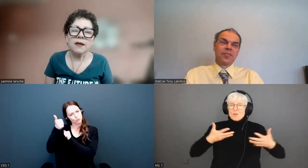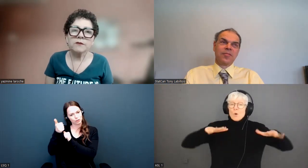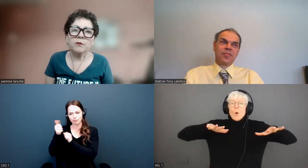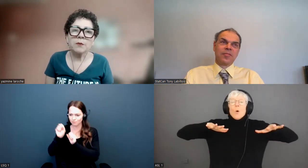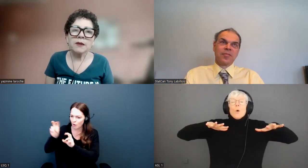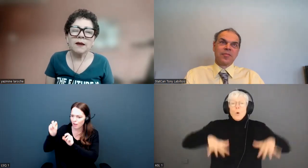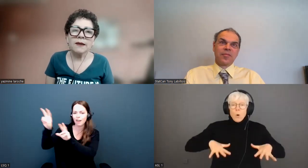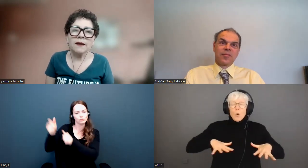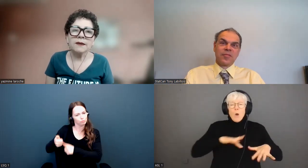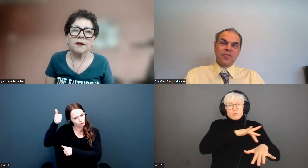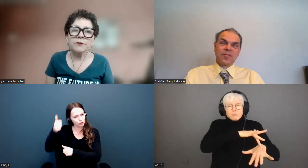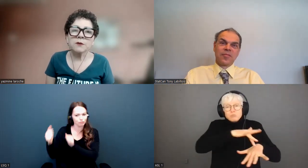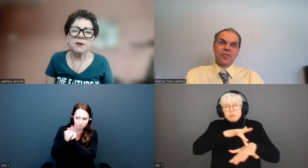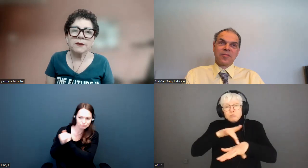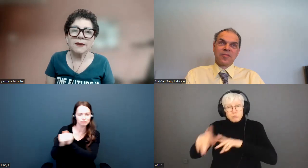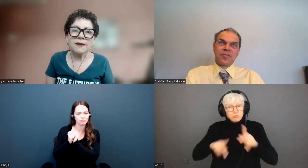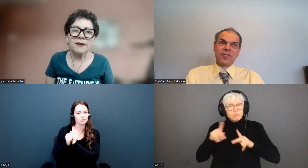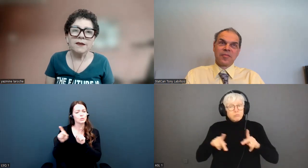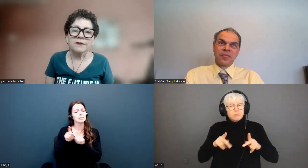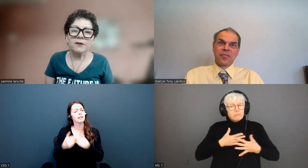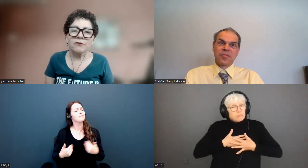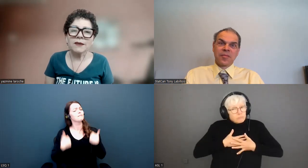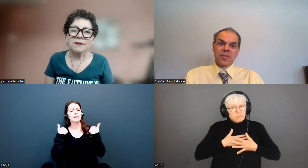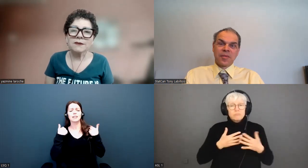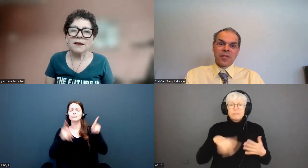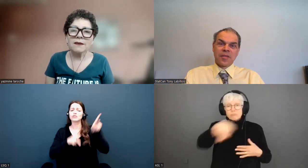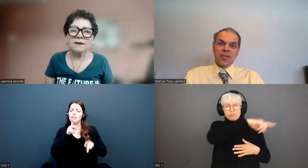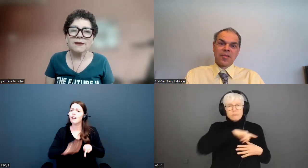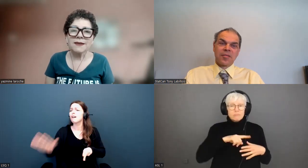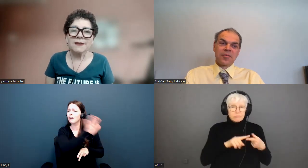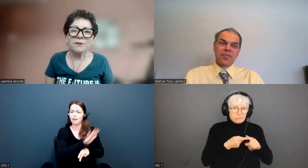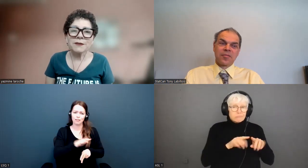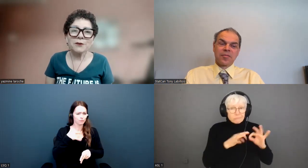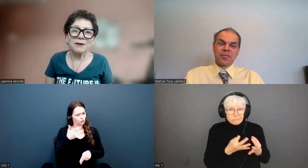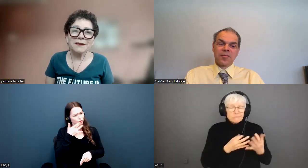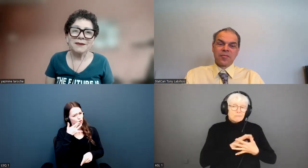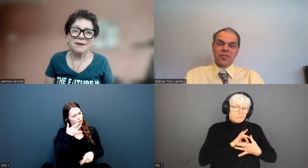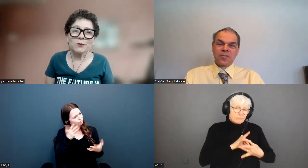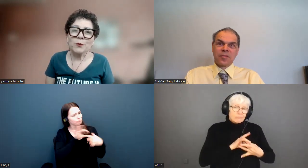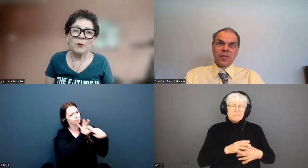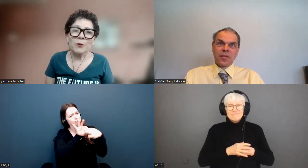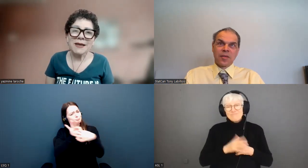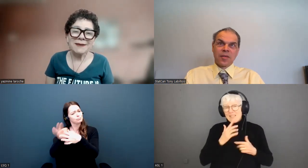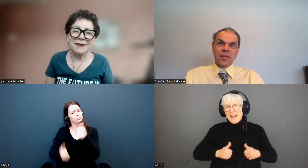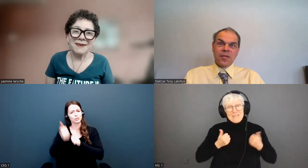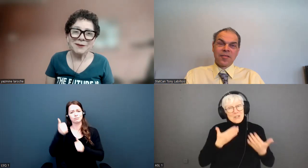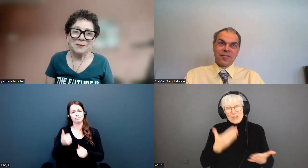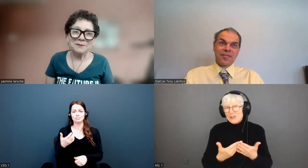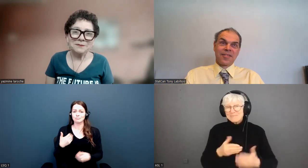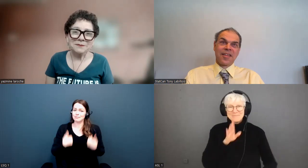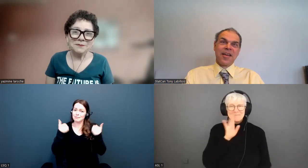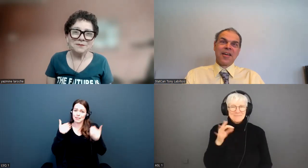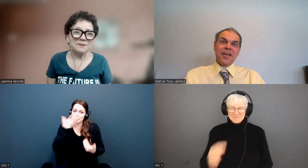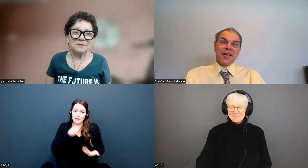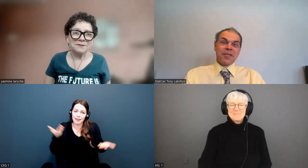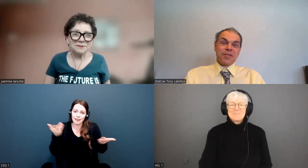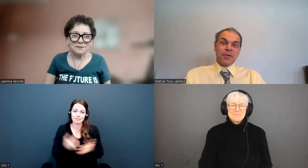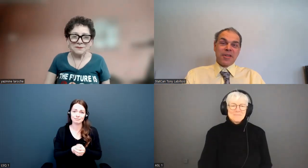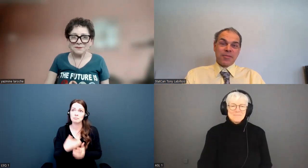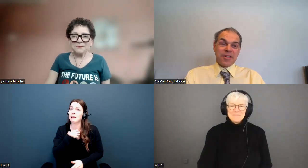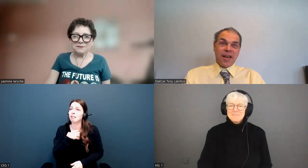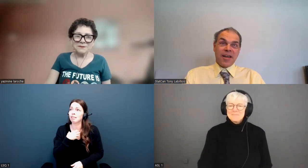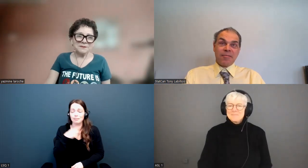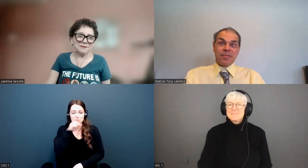lives of people I I love so dearly so it's uh life is good